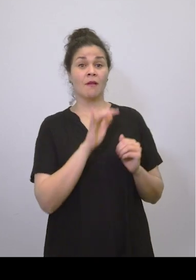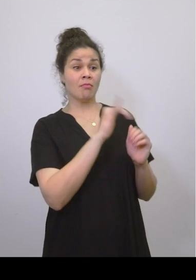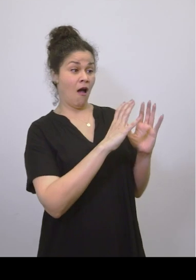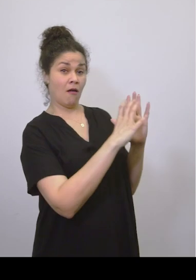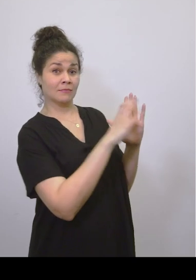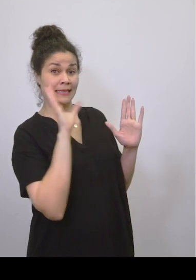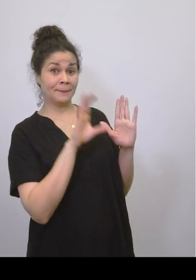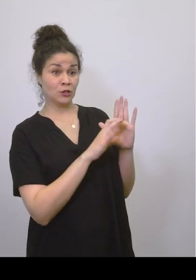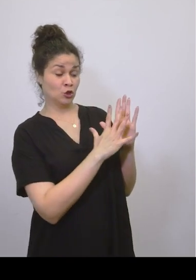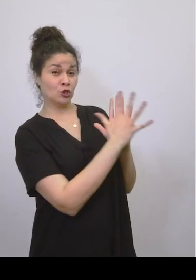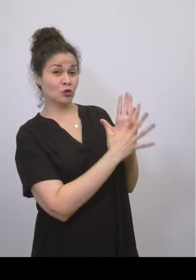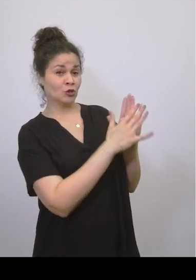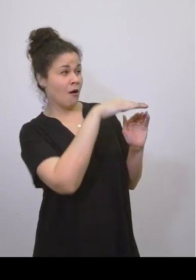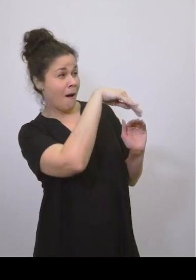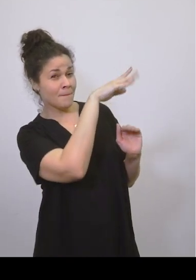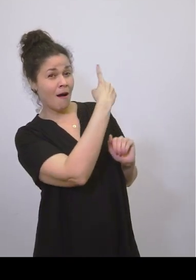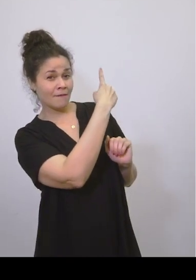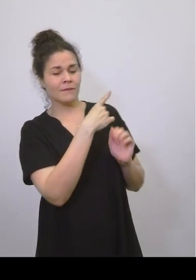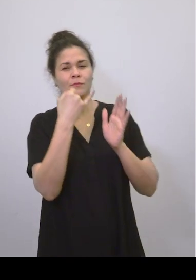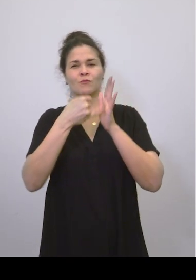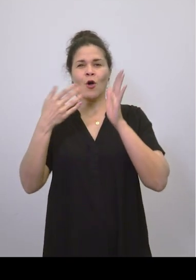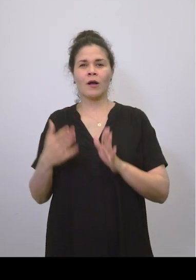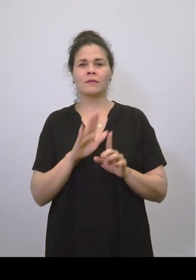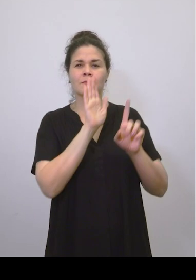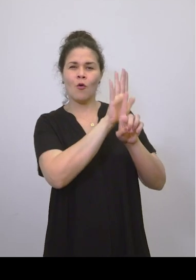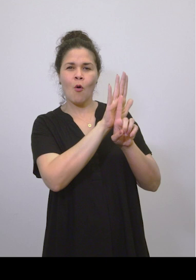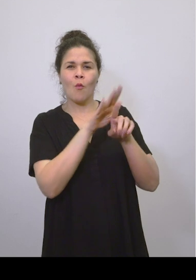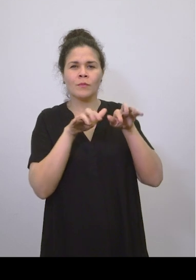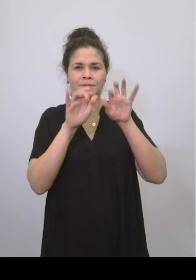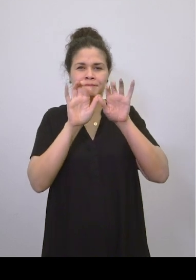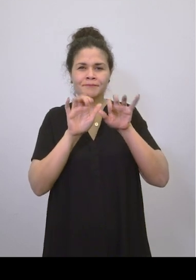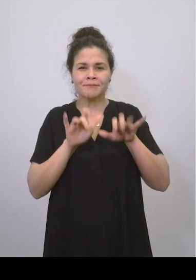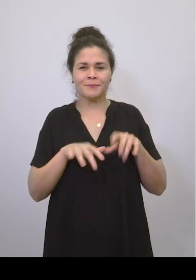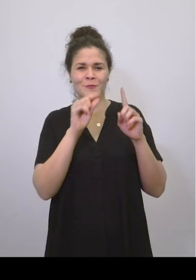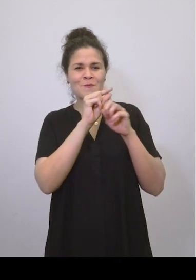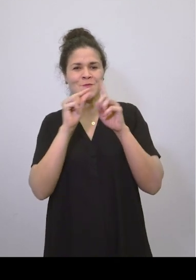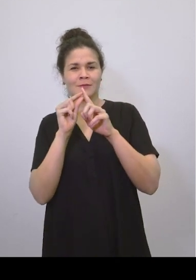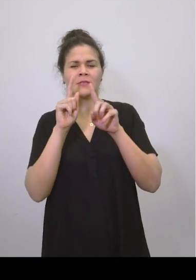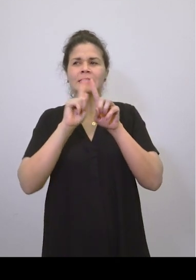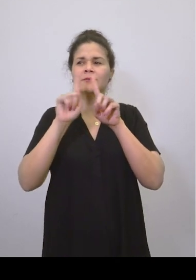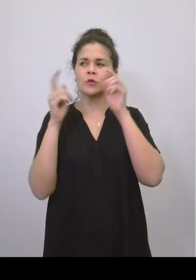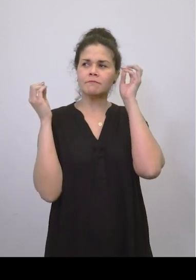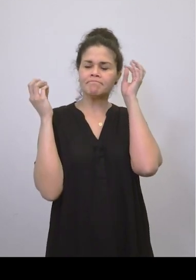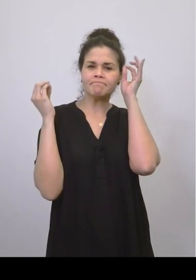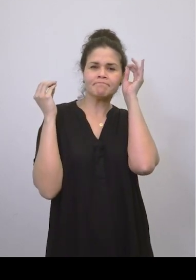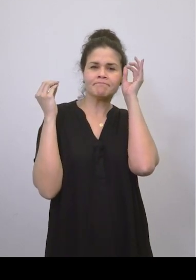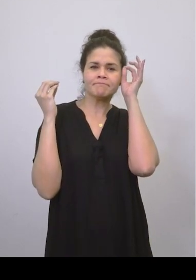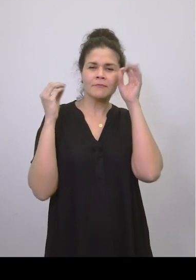Hovering above the monkeys are Piper’s own typewritten meditations